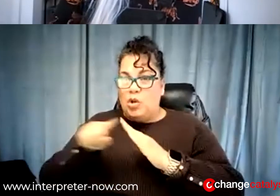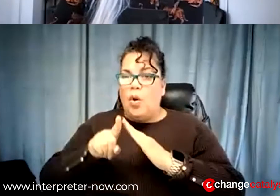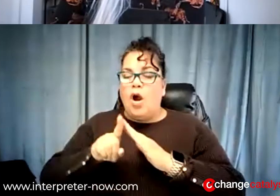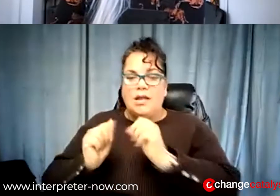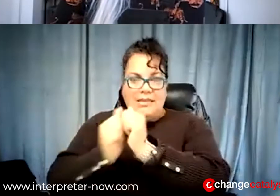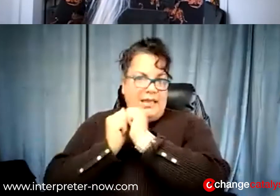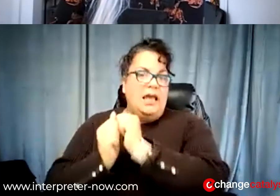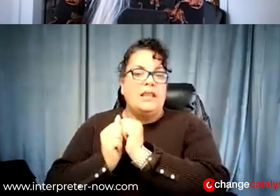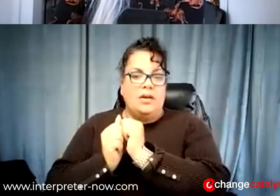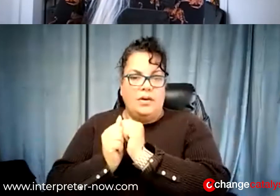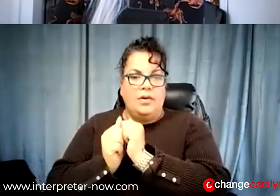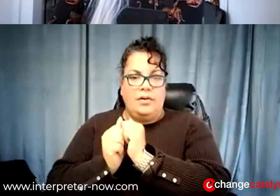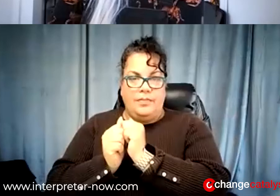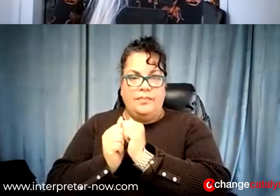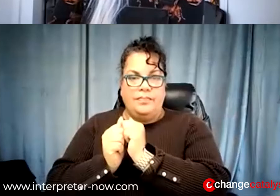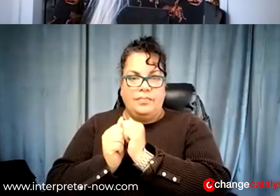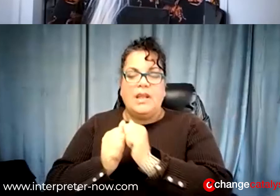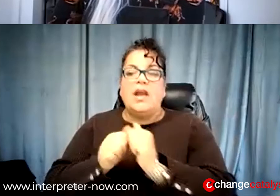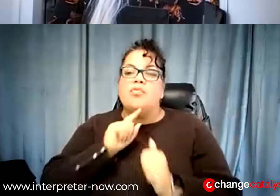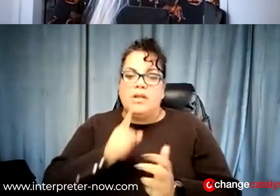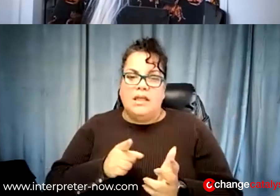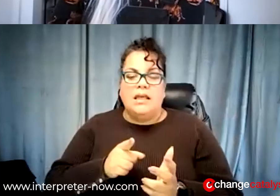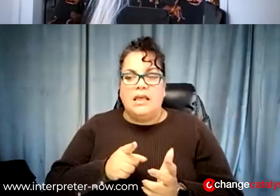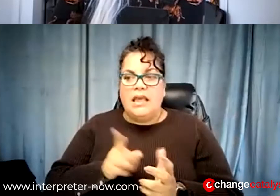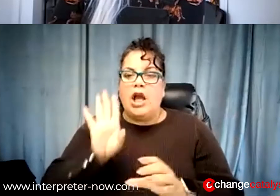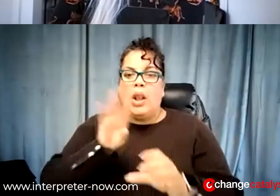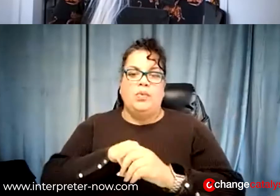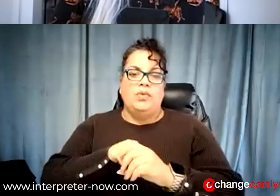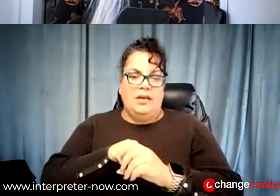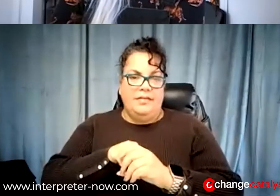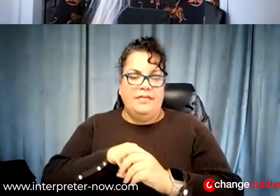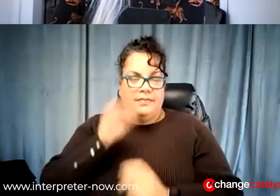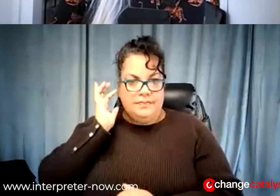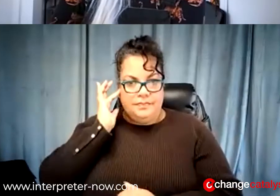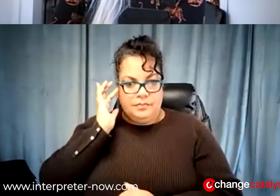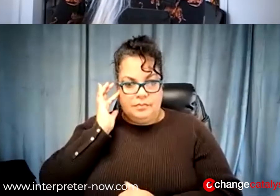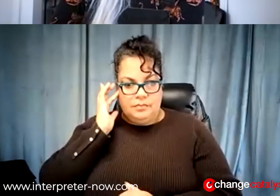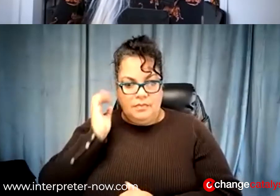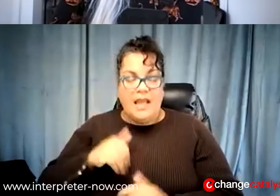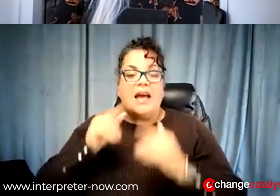those communities are incredibly inclusive and have really diverse representation across